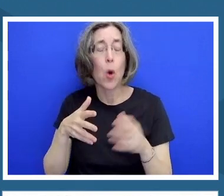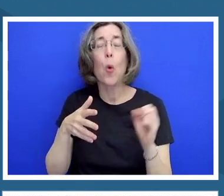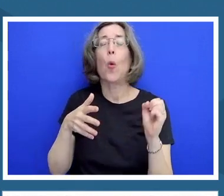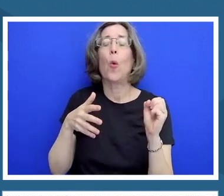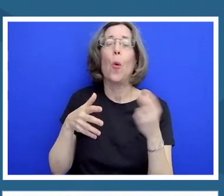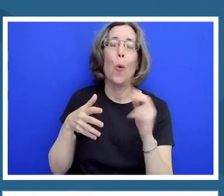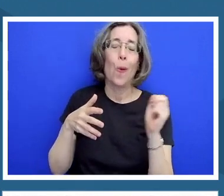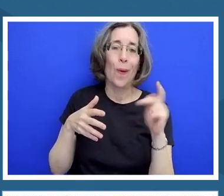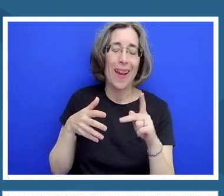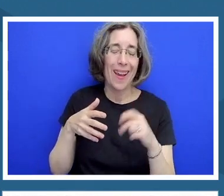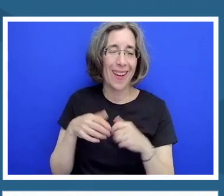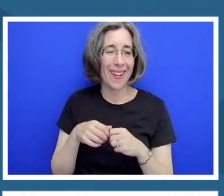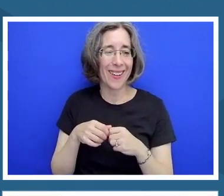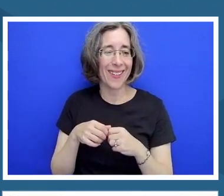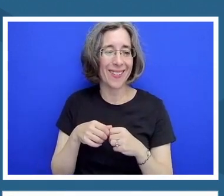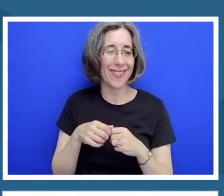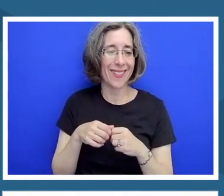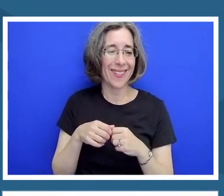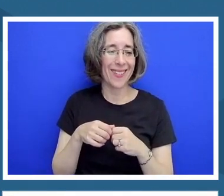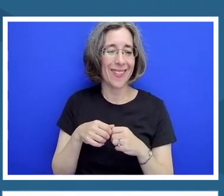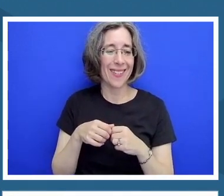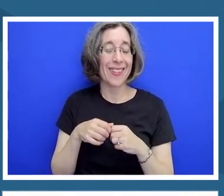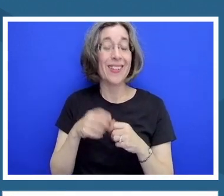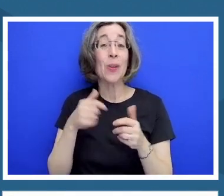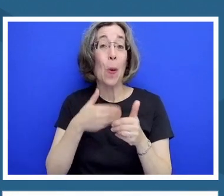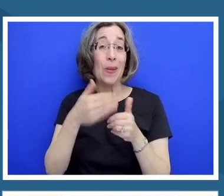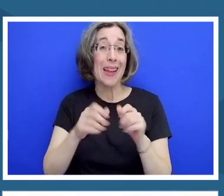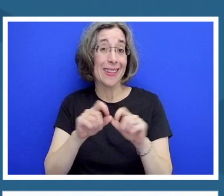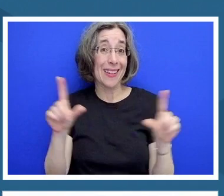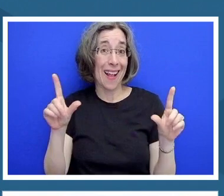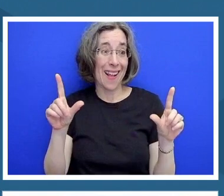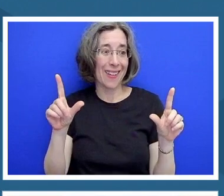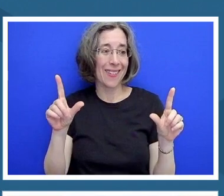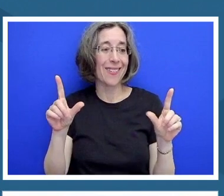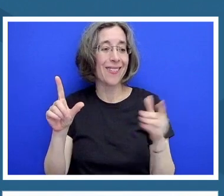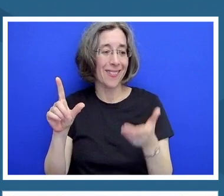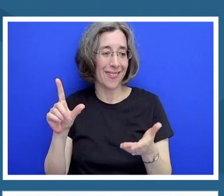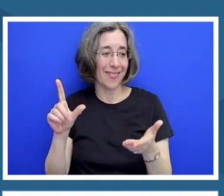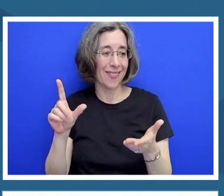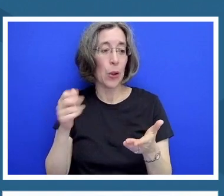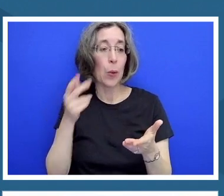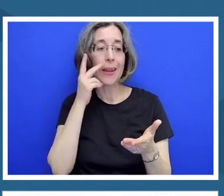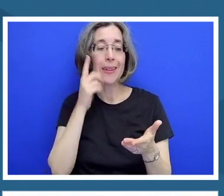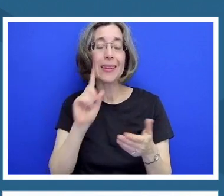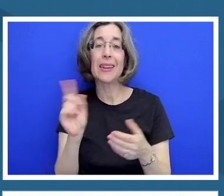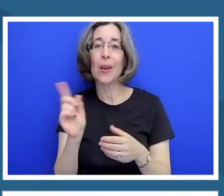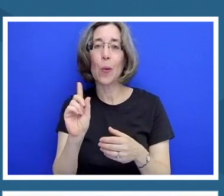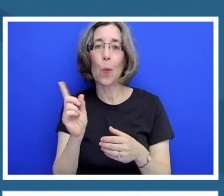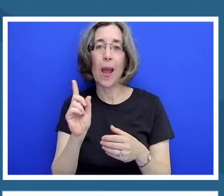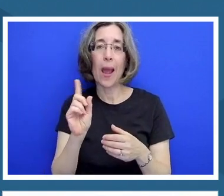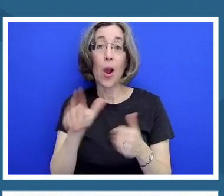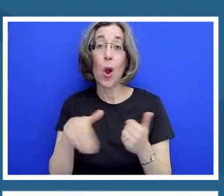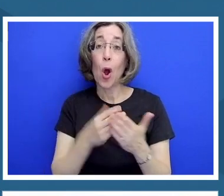so on the next slide you can see where that all of our students and